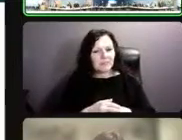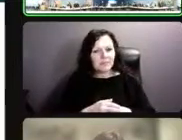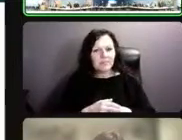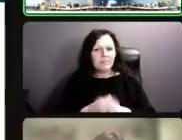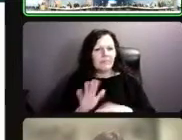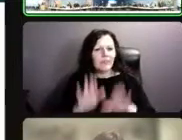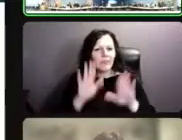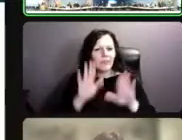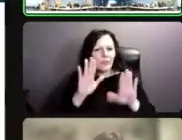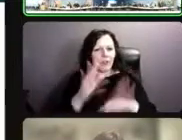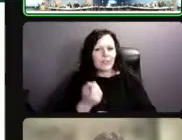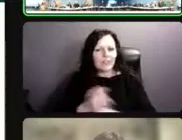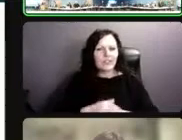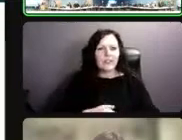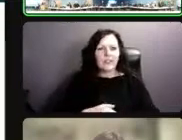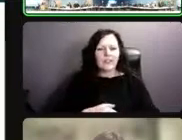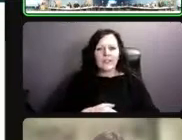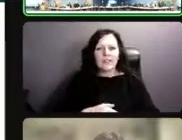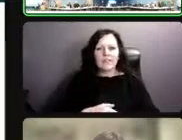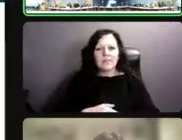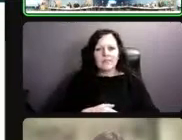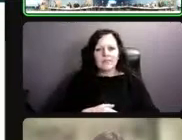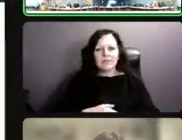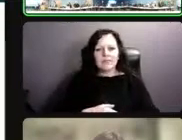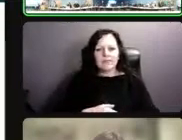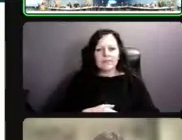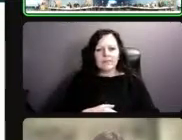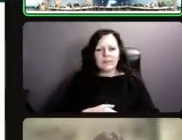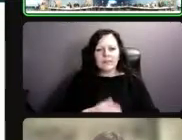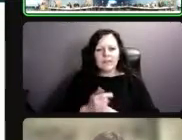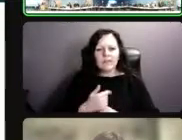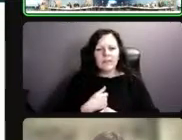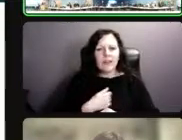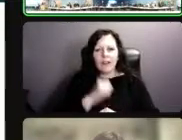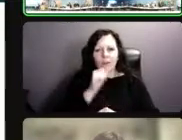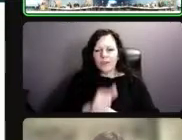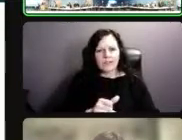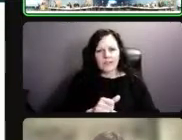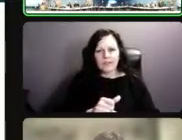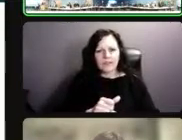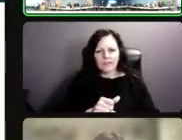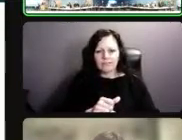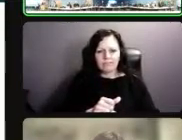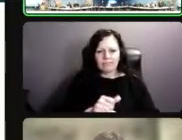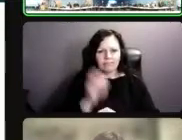FOR THIS.